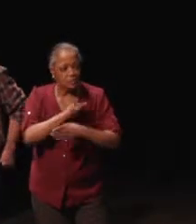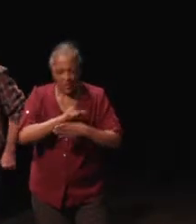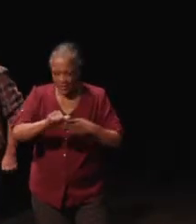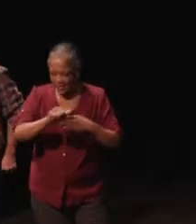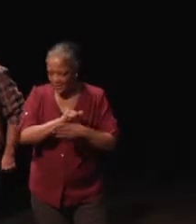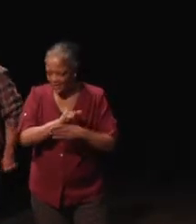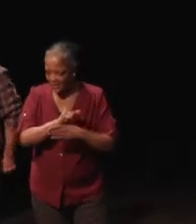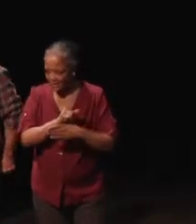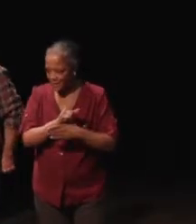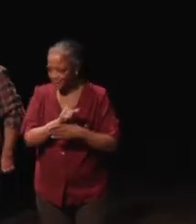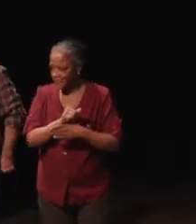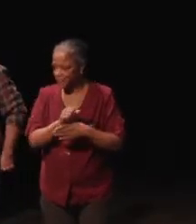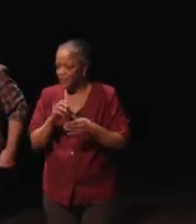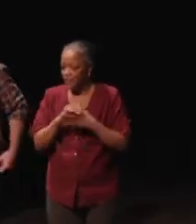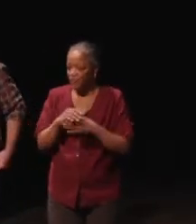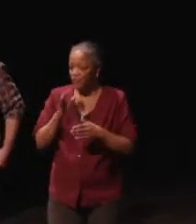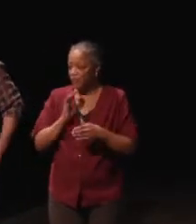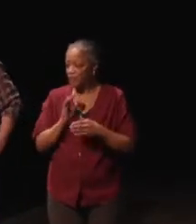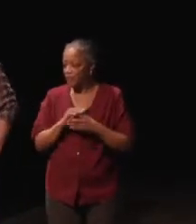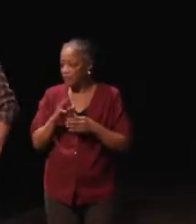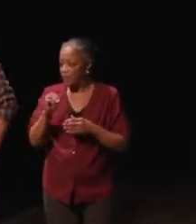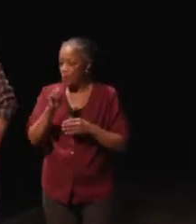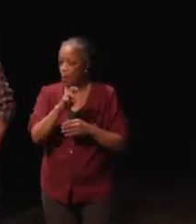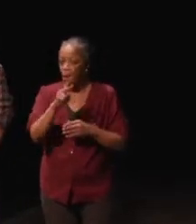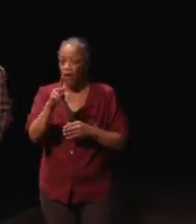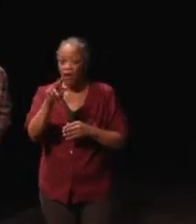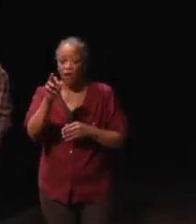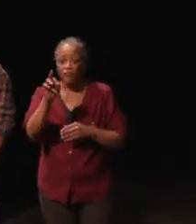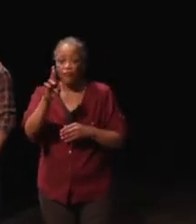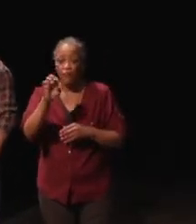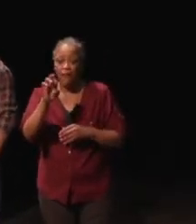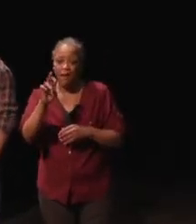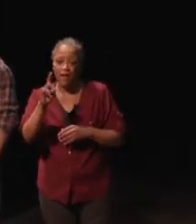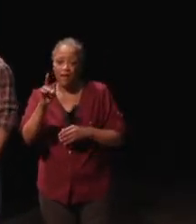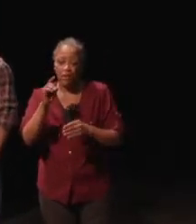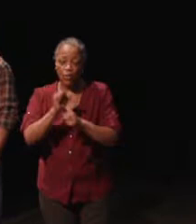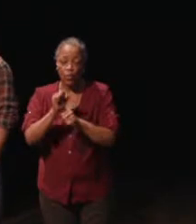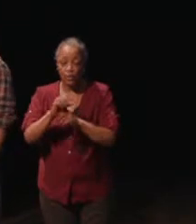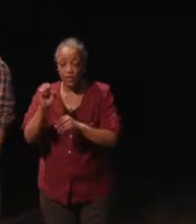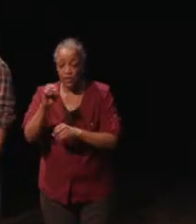guidelines from our friend Brexit Sony also.